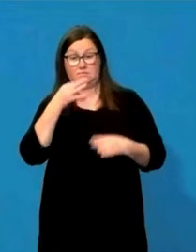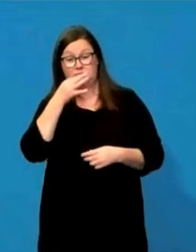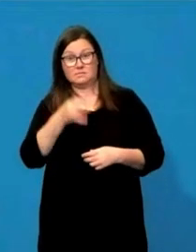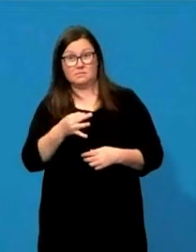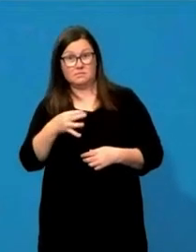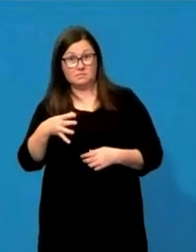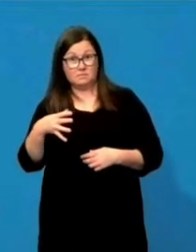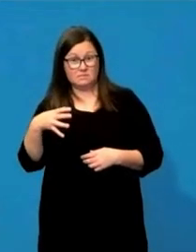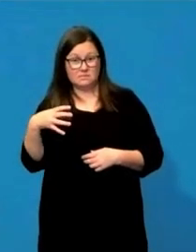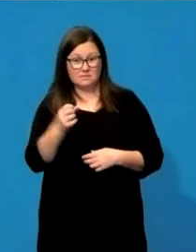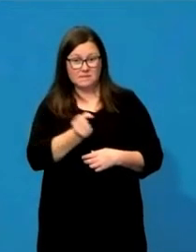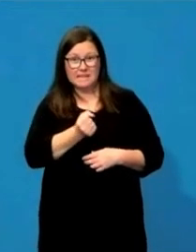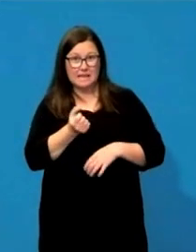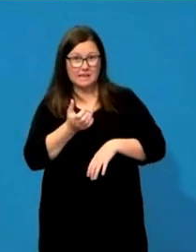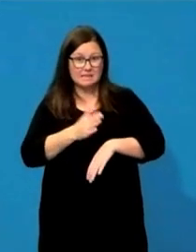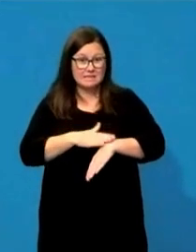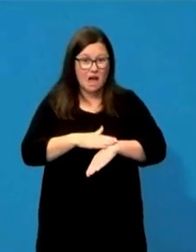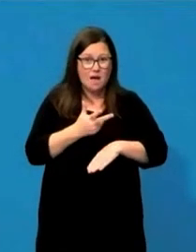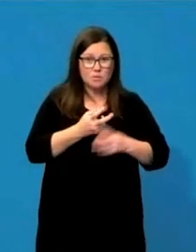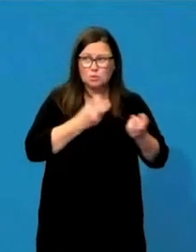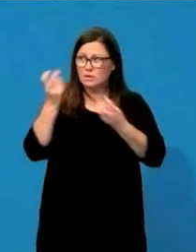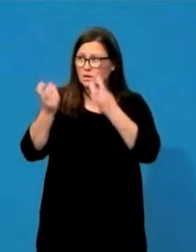a solution to that? Yes.